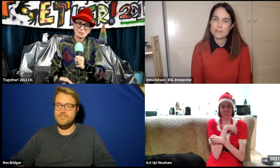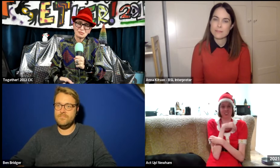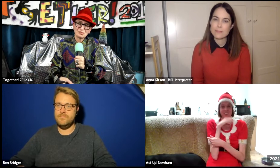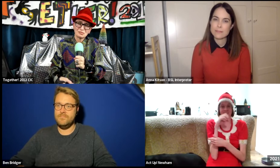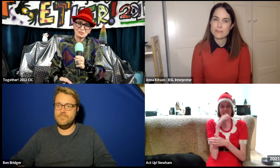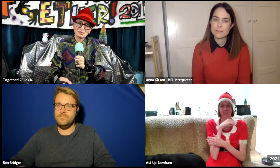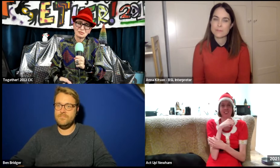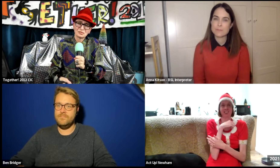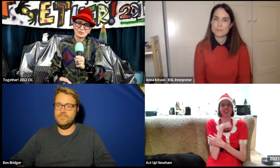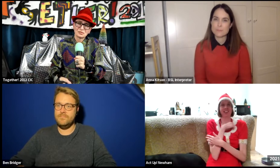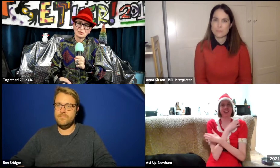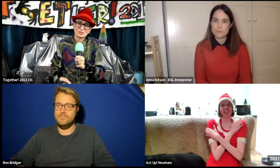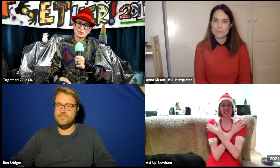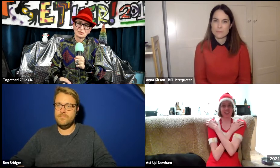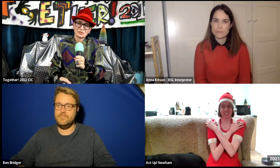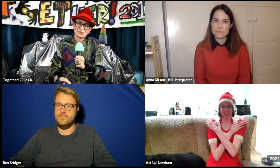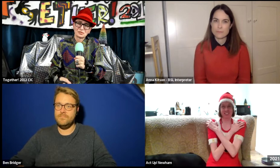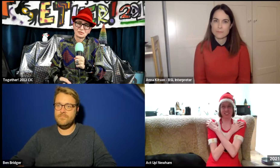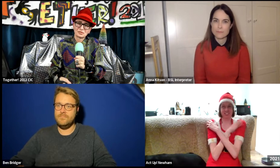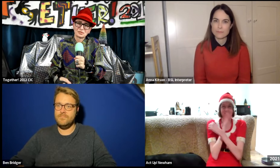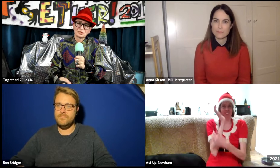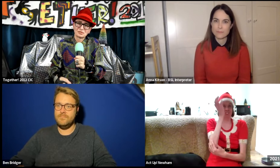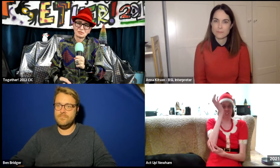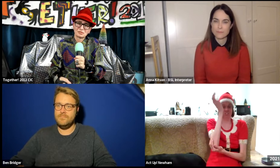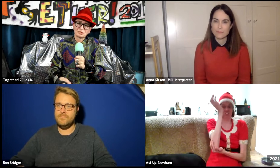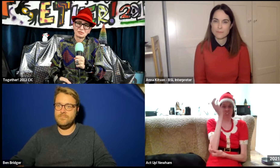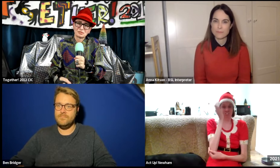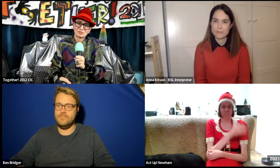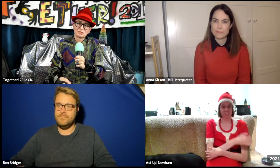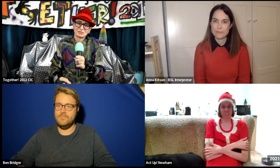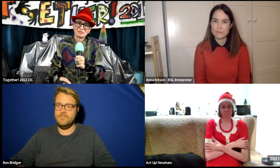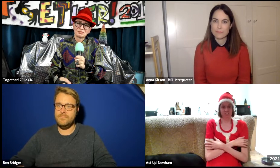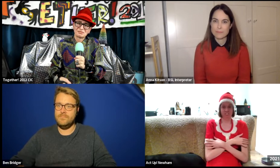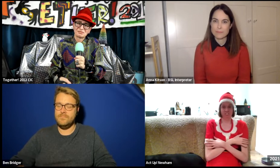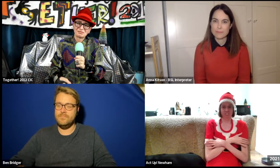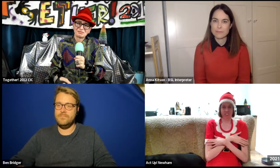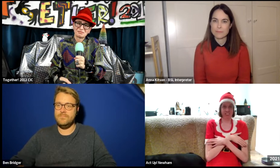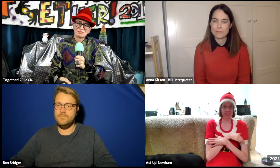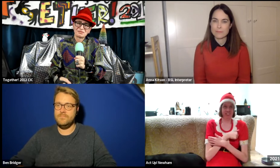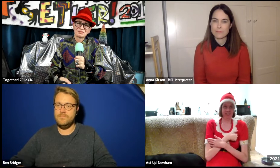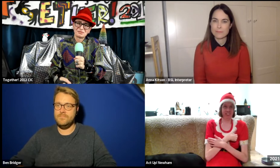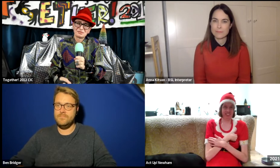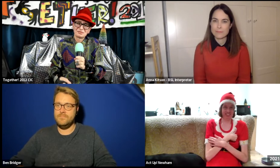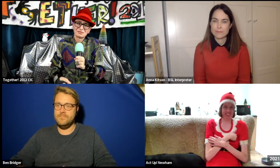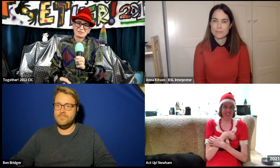I love theatre.